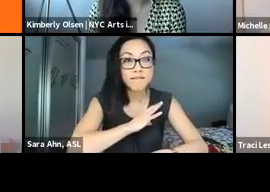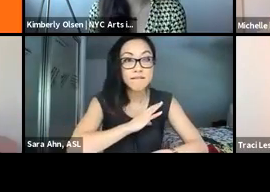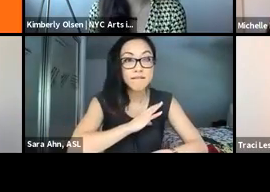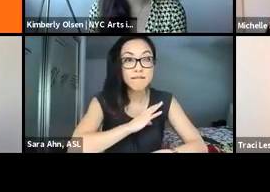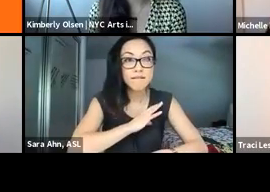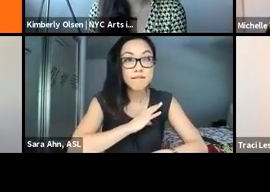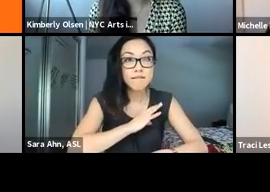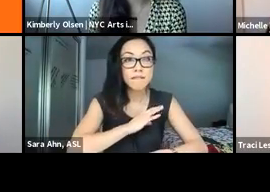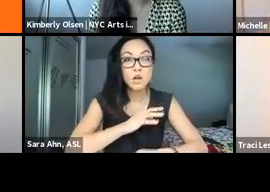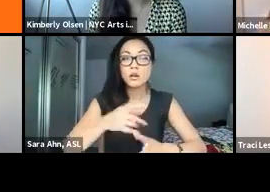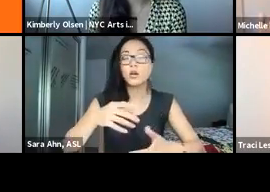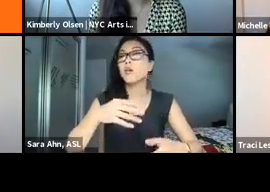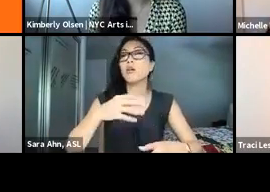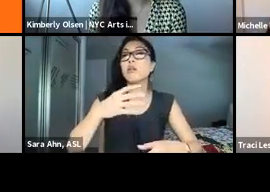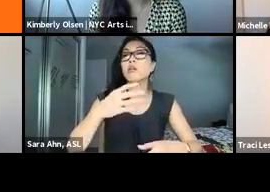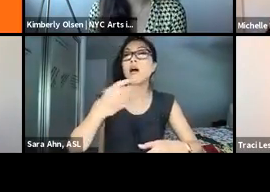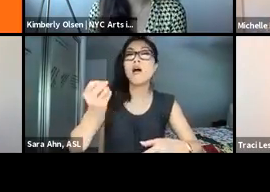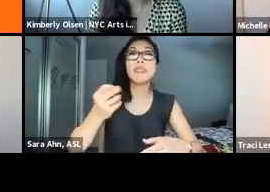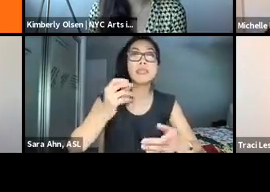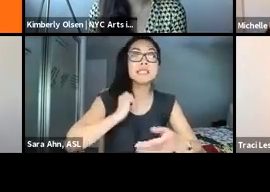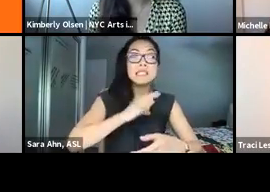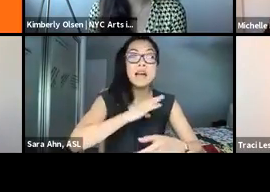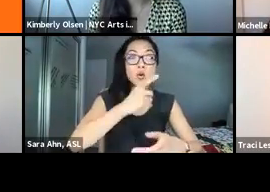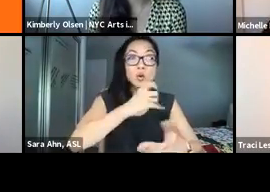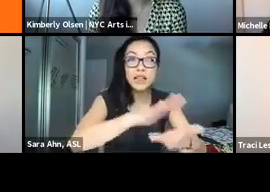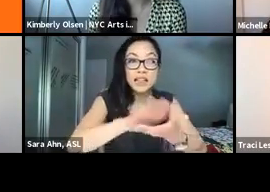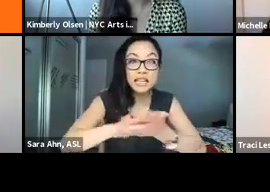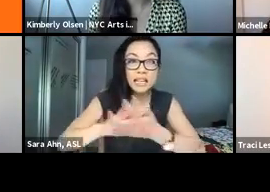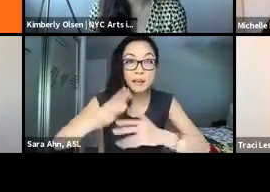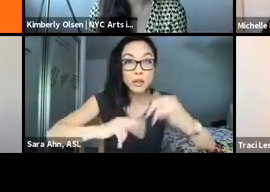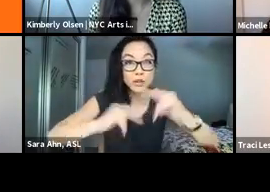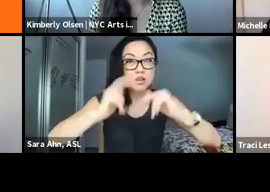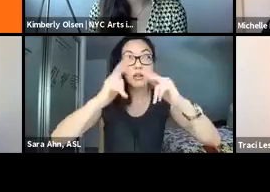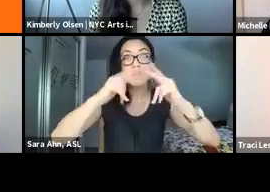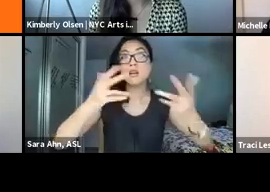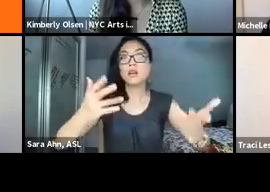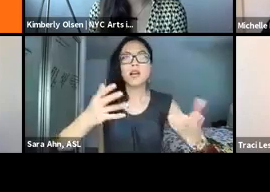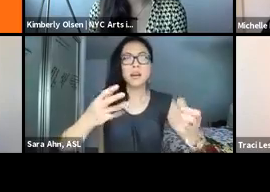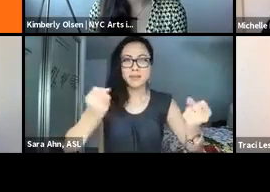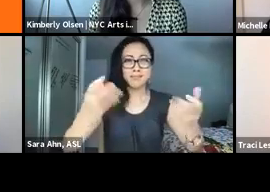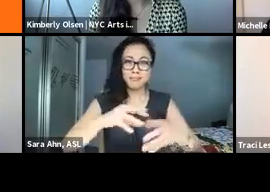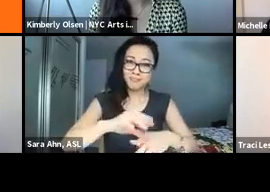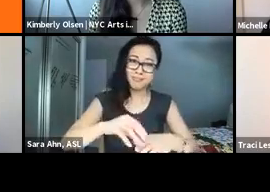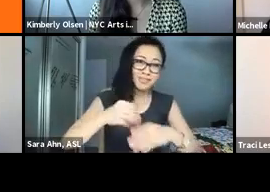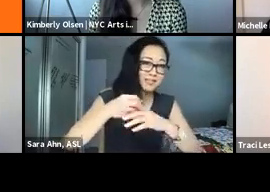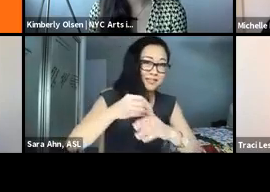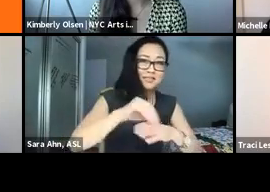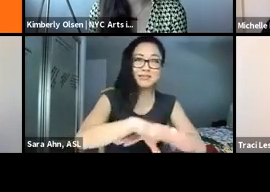to be an artist. When they put it into dollars, they